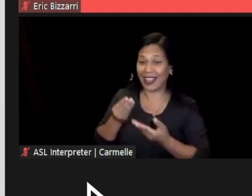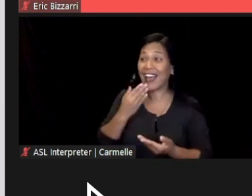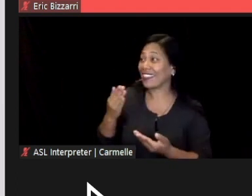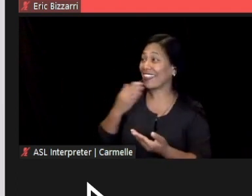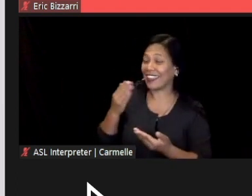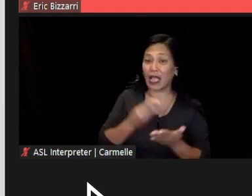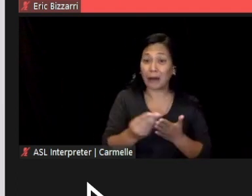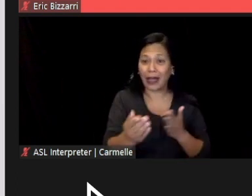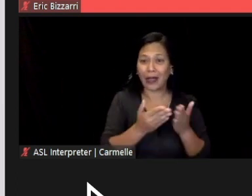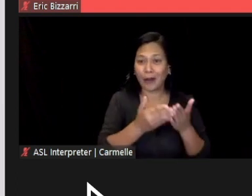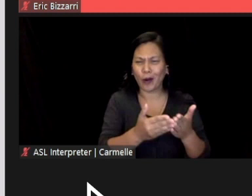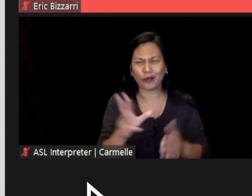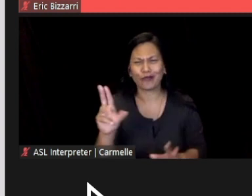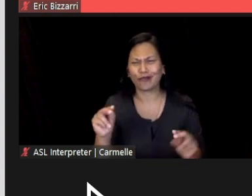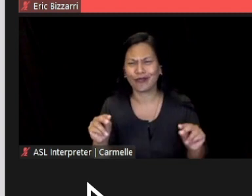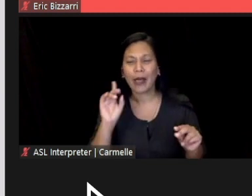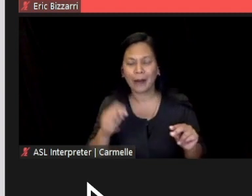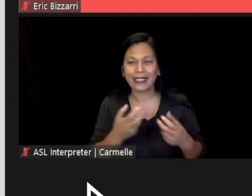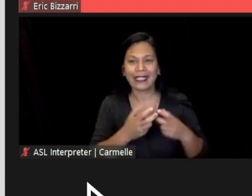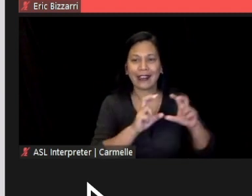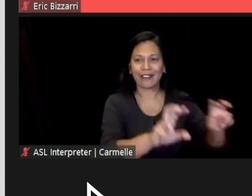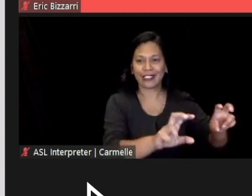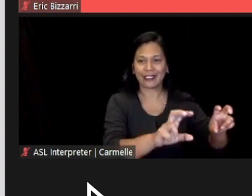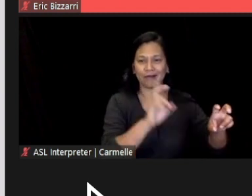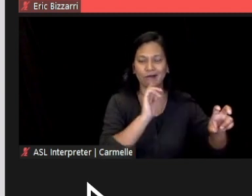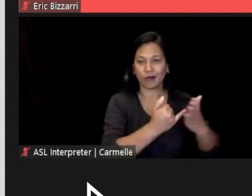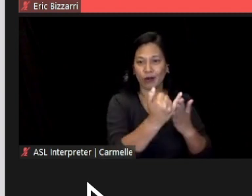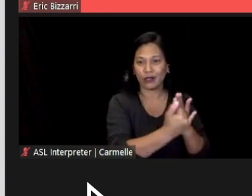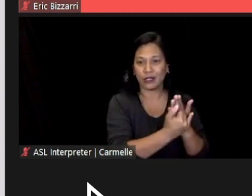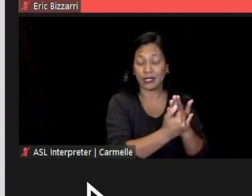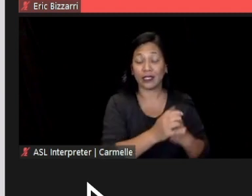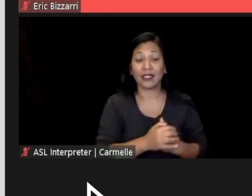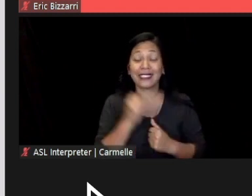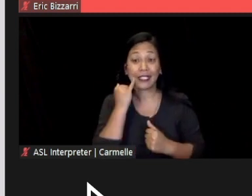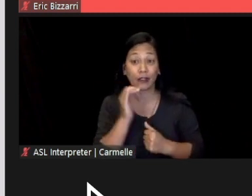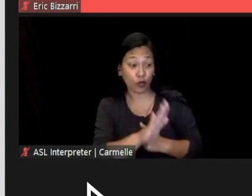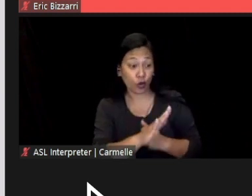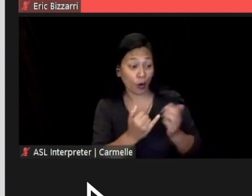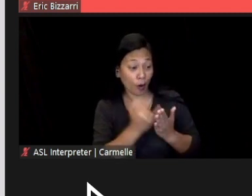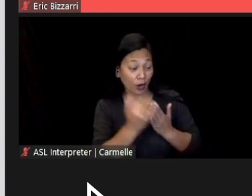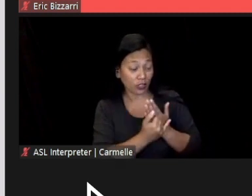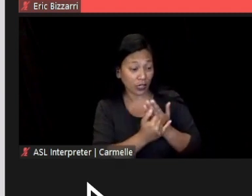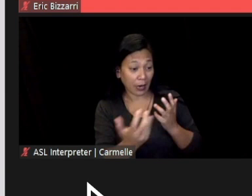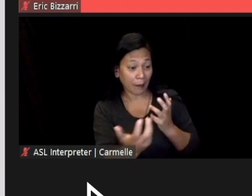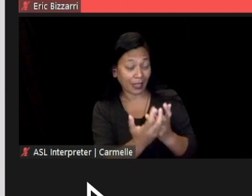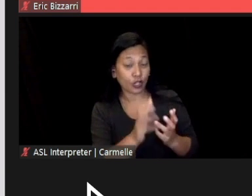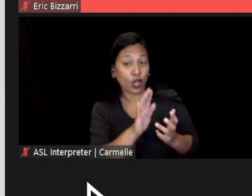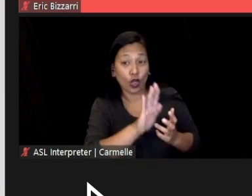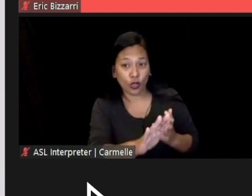They need to invest in projects. And so if you're an eligible project that they want to be in business with your project, they will commit a